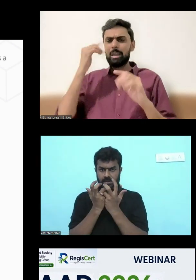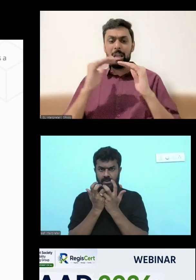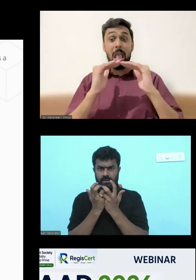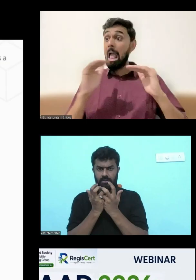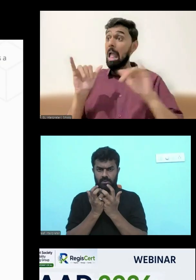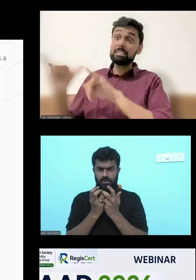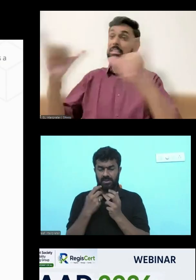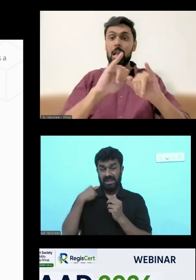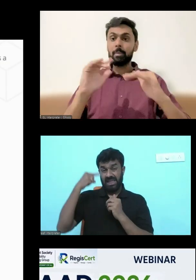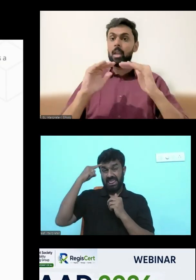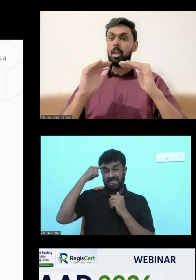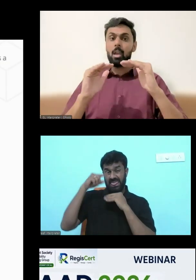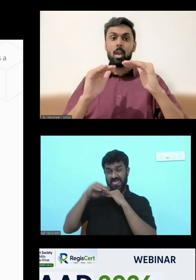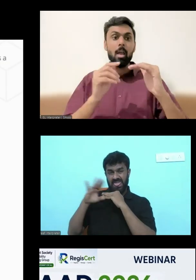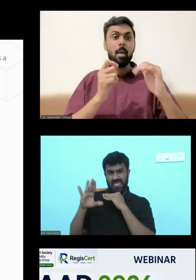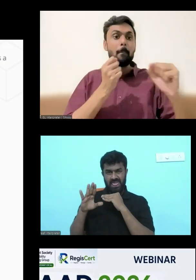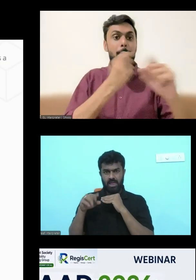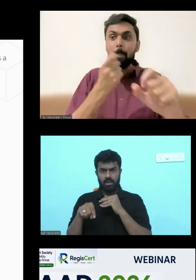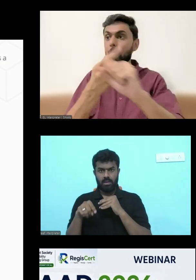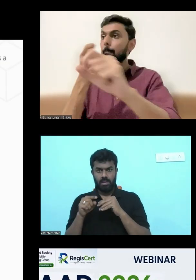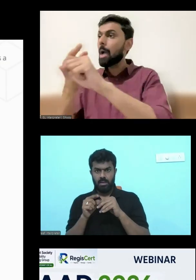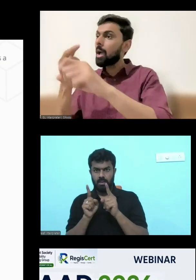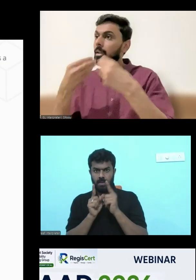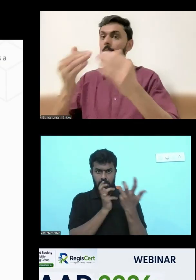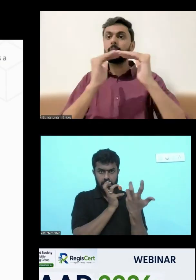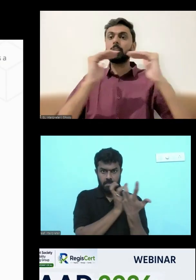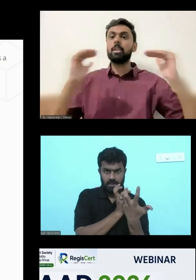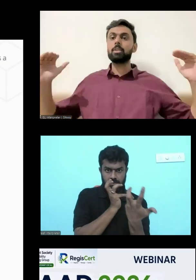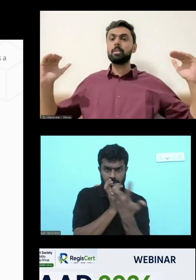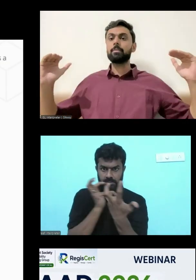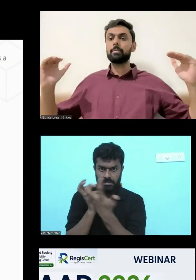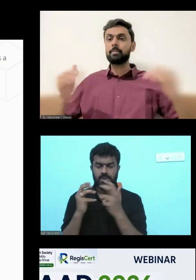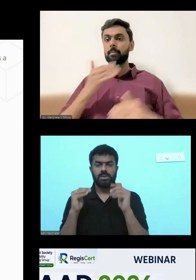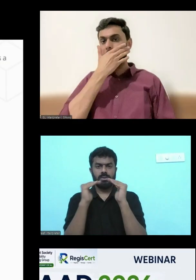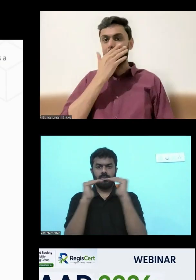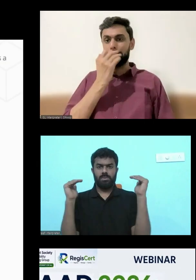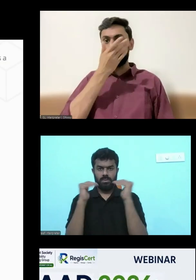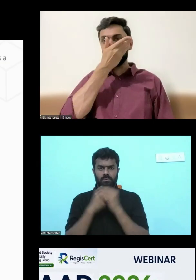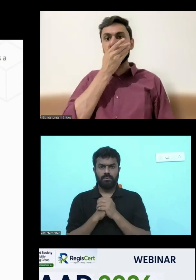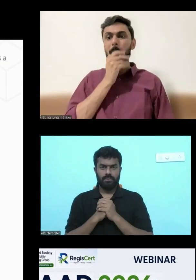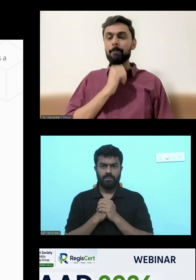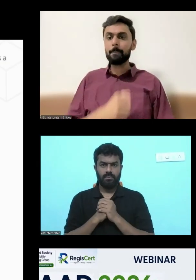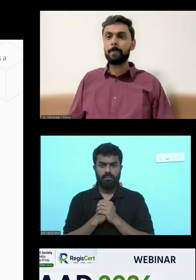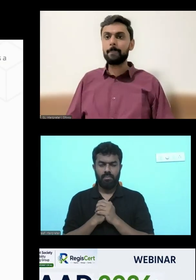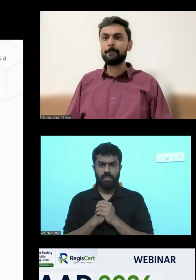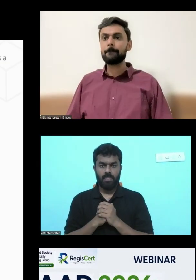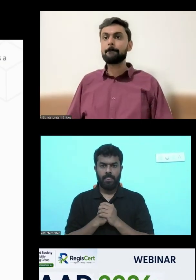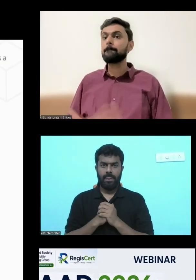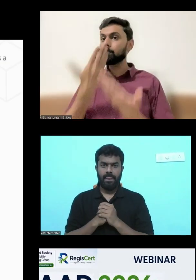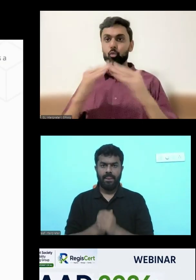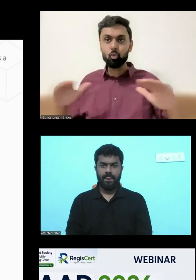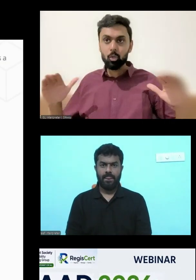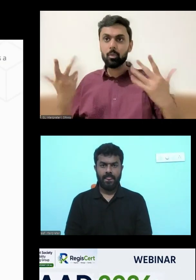Technology not only provides the specific support needed to students or diverse learners to reach